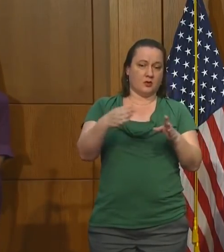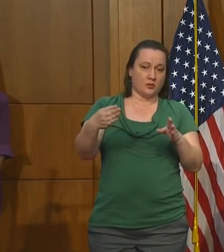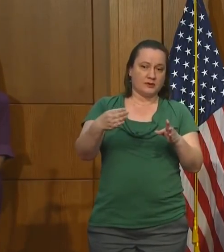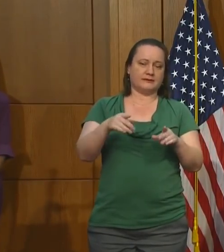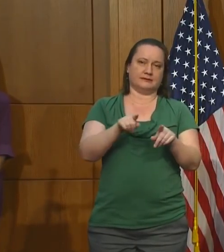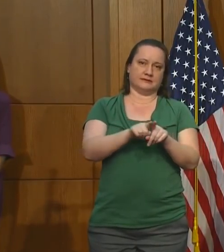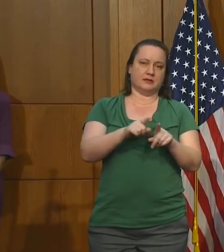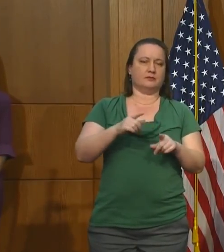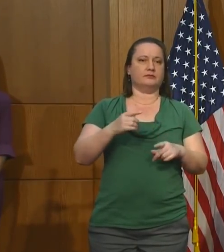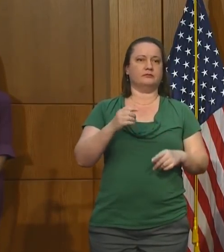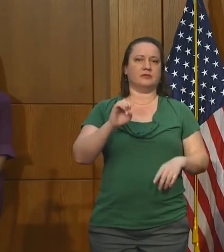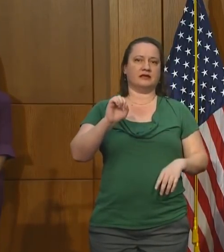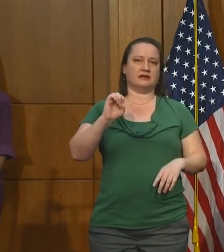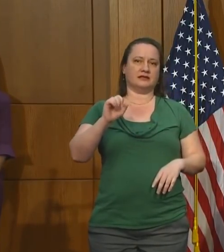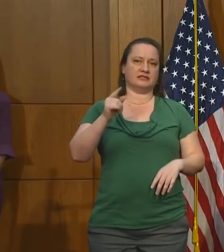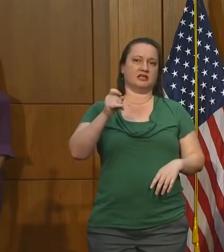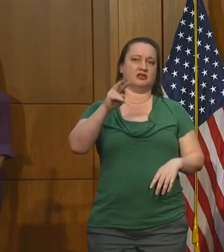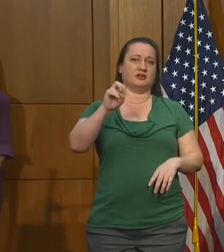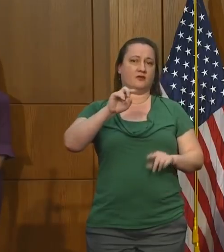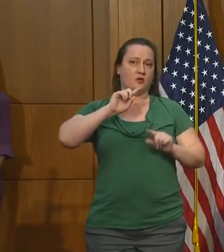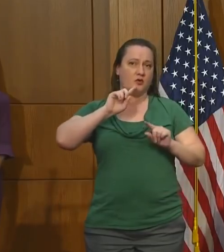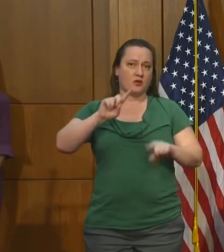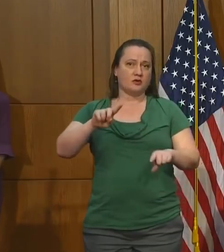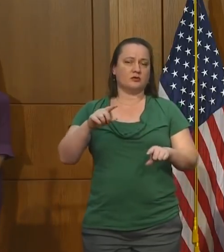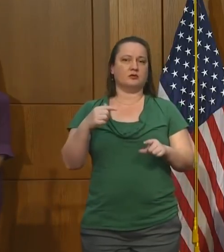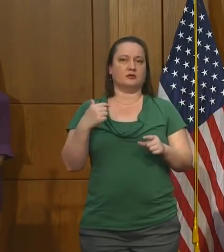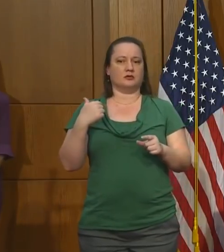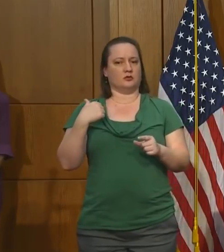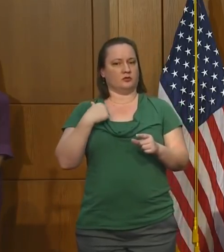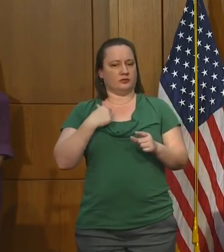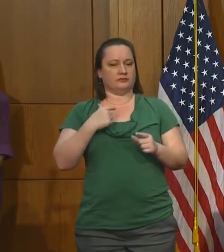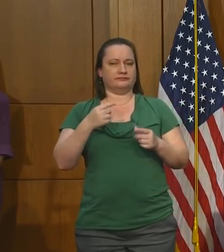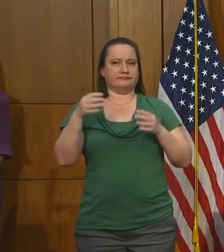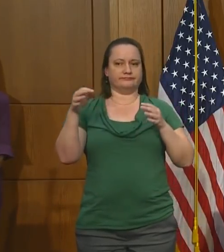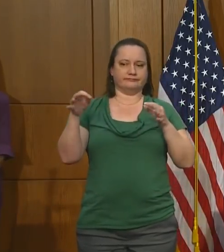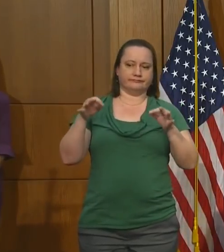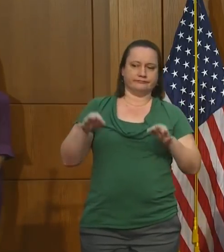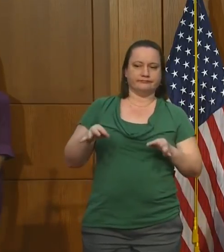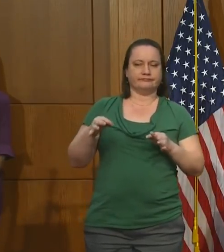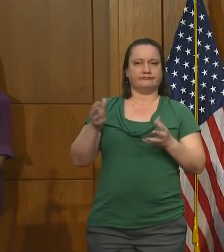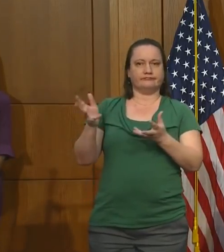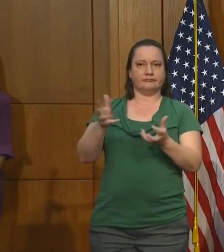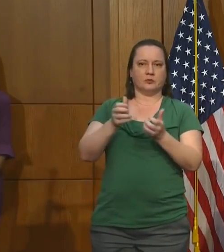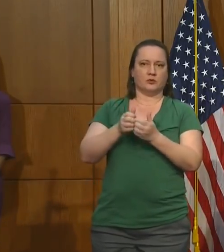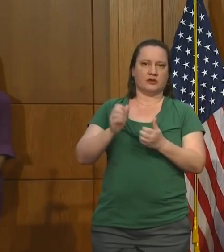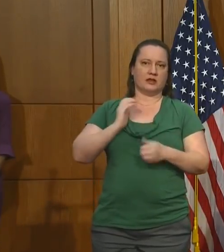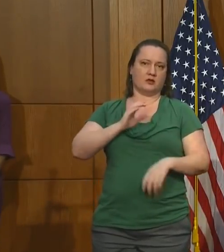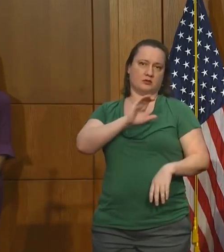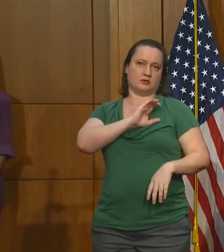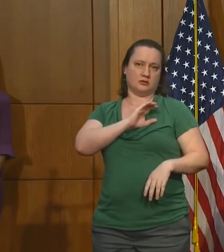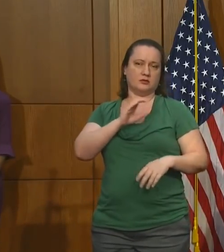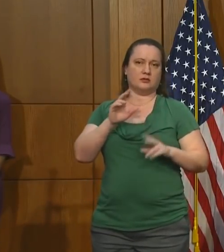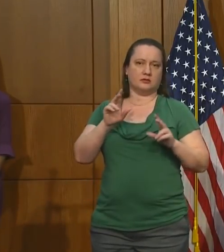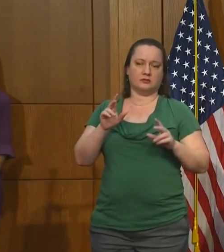HENRY- AND IN OUR EXECUTIVE ORDER- WILL- GIVE OUR LAW ENFORCEMENT AGENTS- IN WHAT